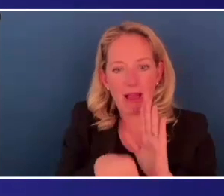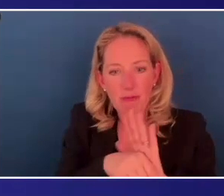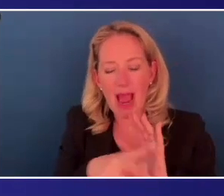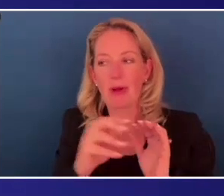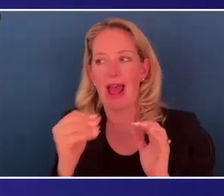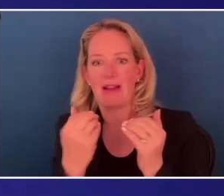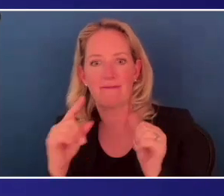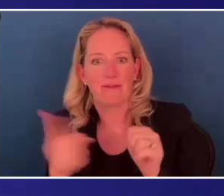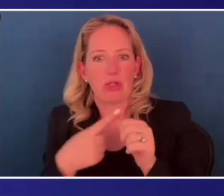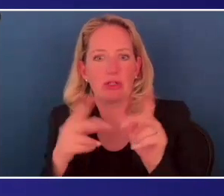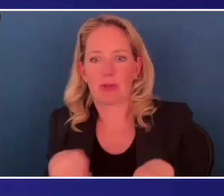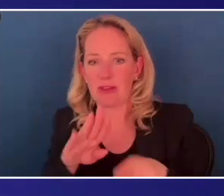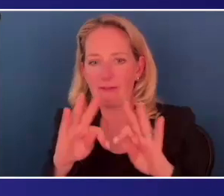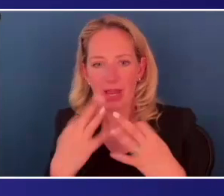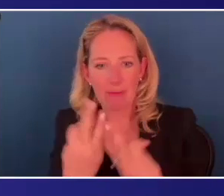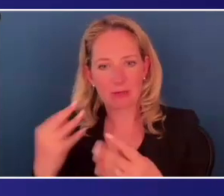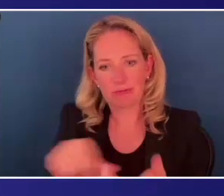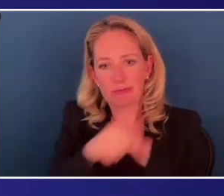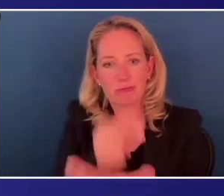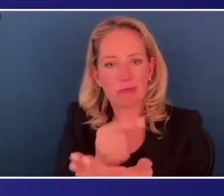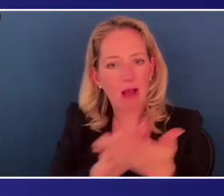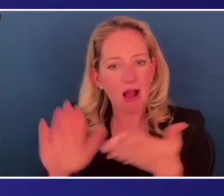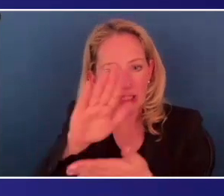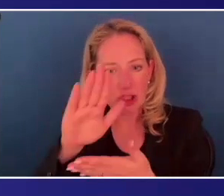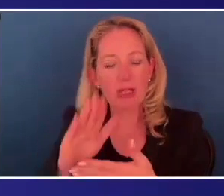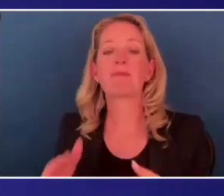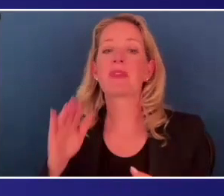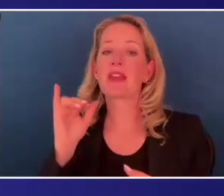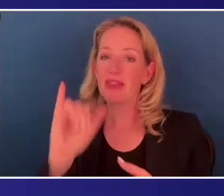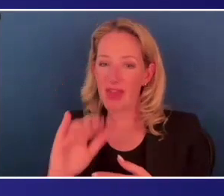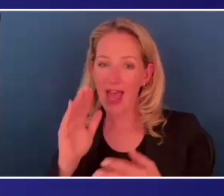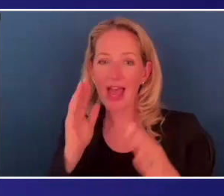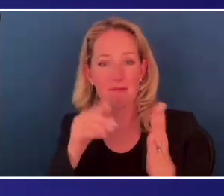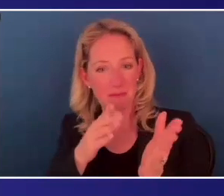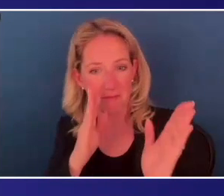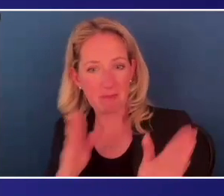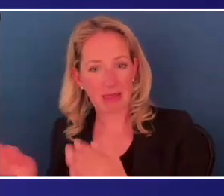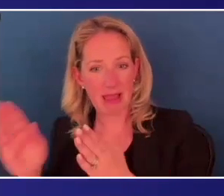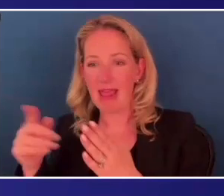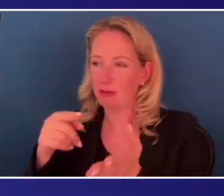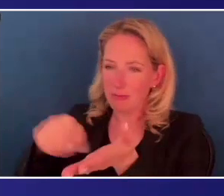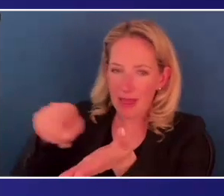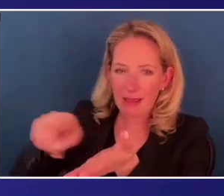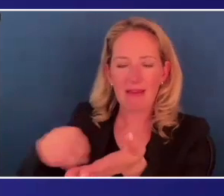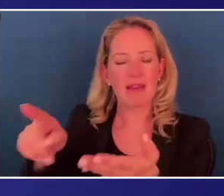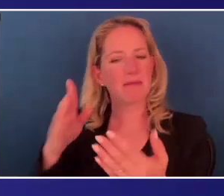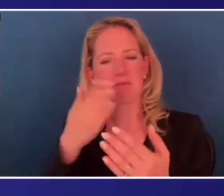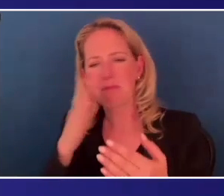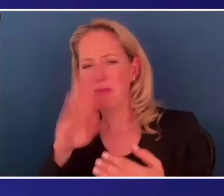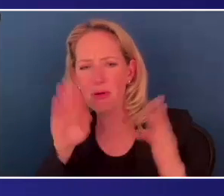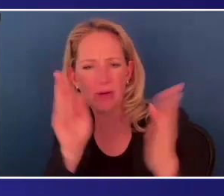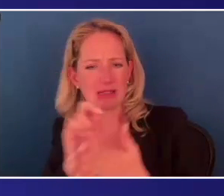Poorly designed repayment policy that leads to the vote would undoubtedly keep Latinos in utter underserved communities in poverty.